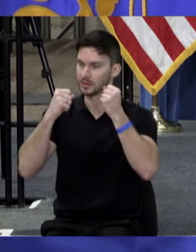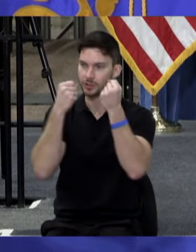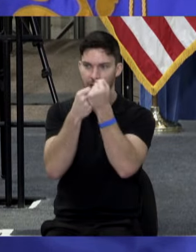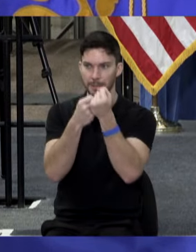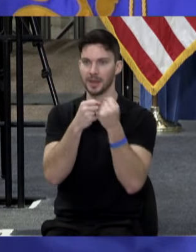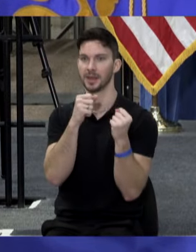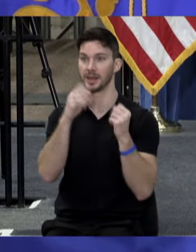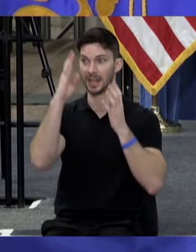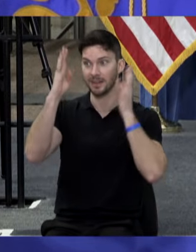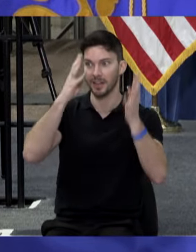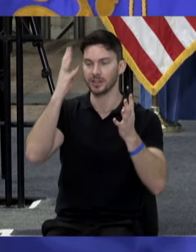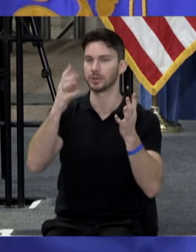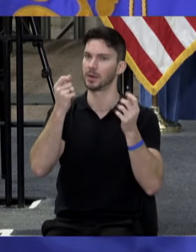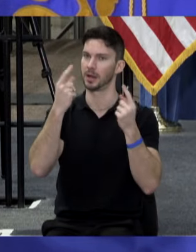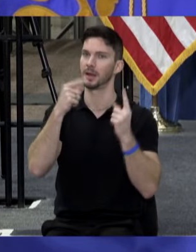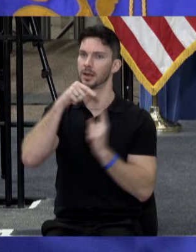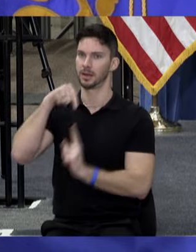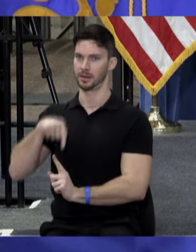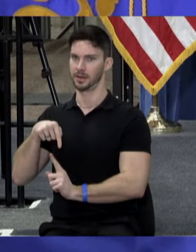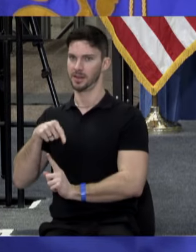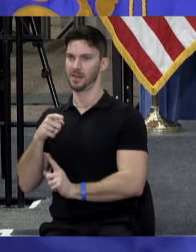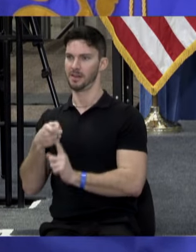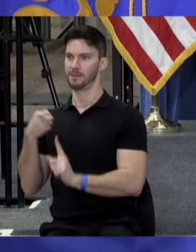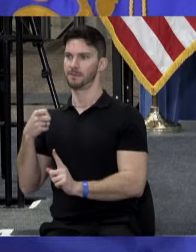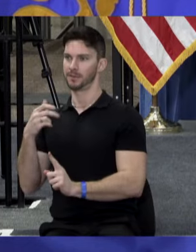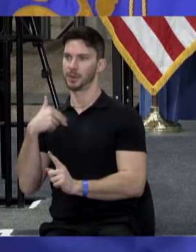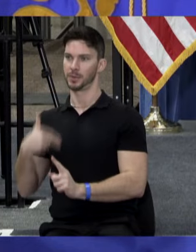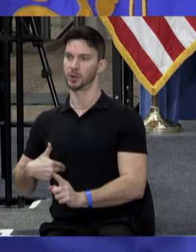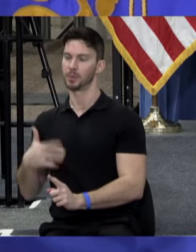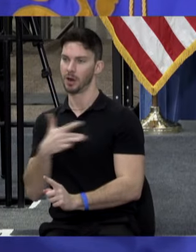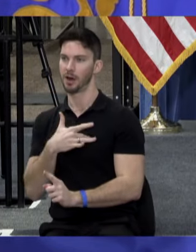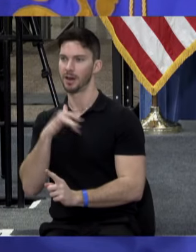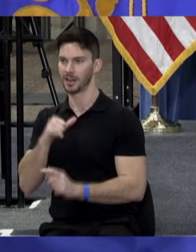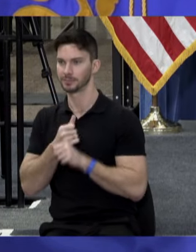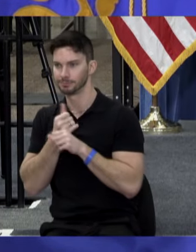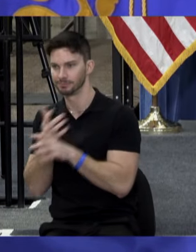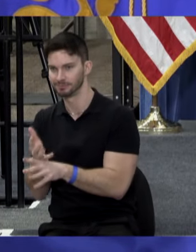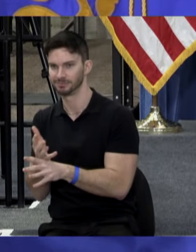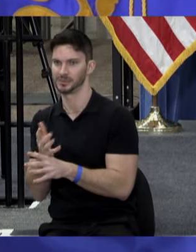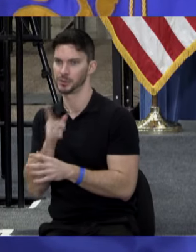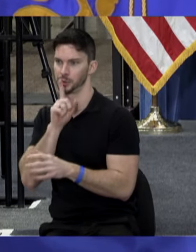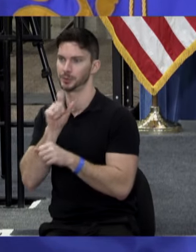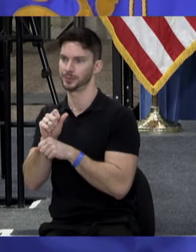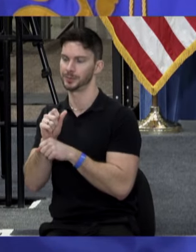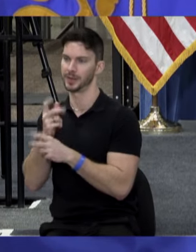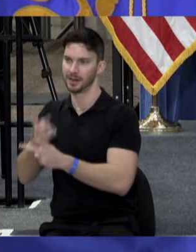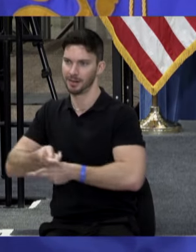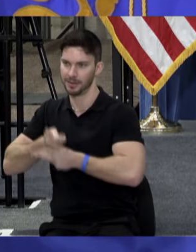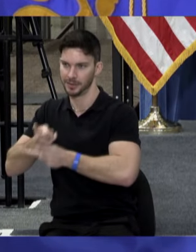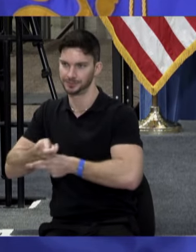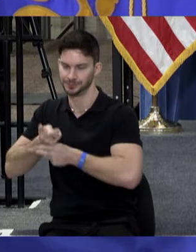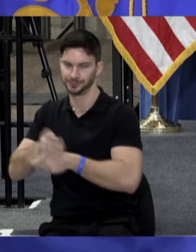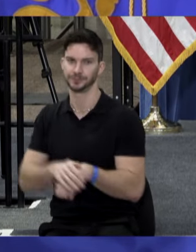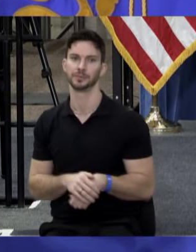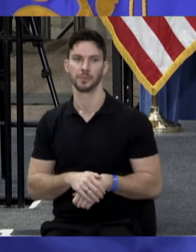power of caregiving comes from the human heart, from the hands that lift, the voices that comfort,